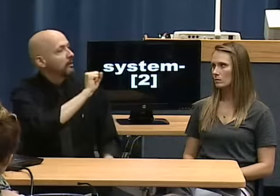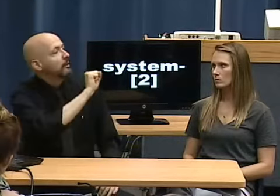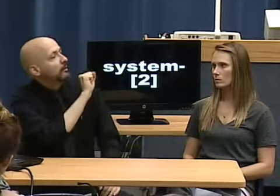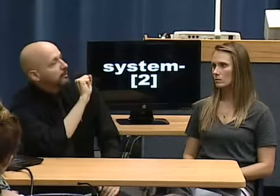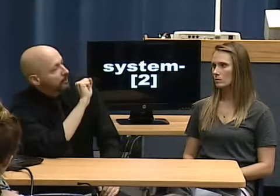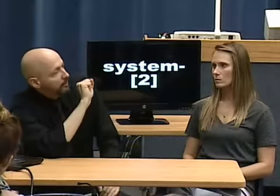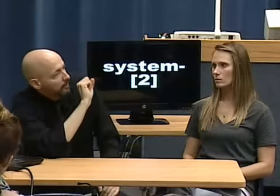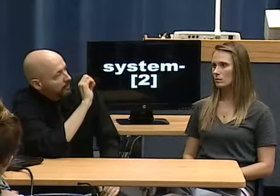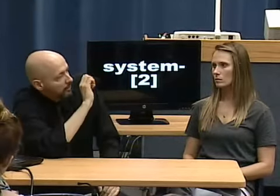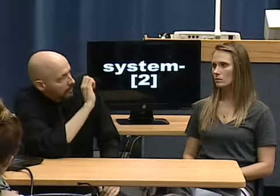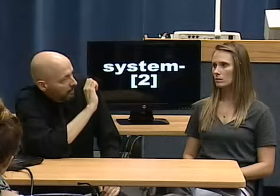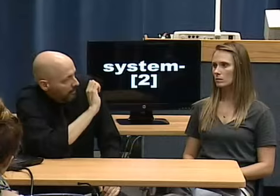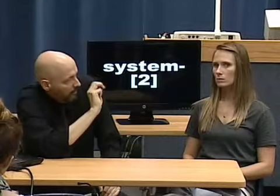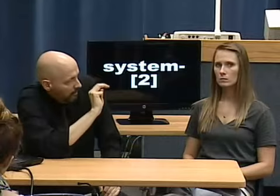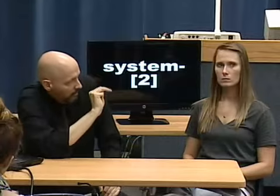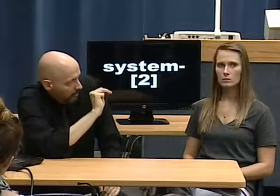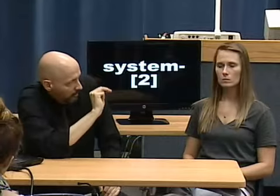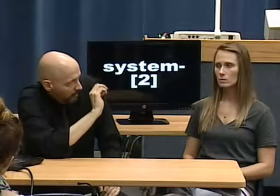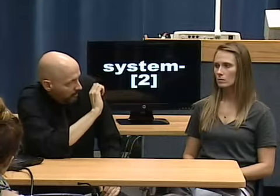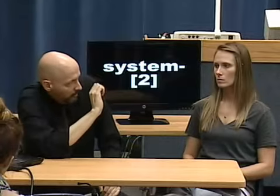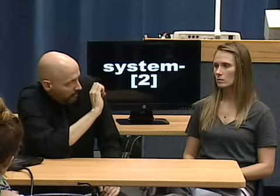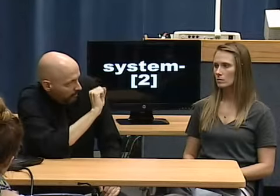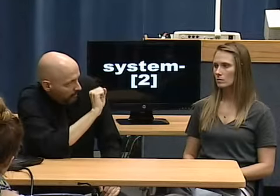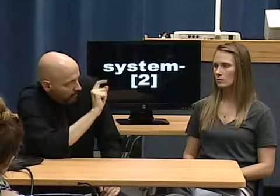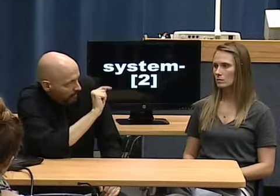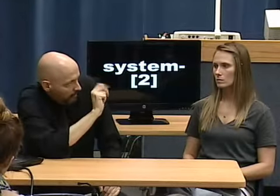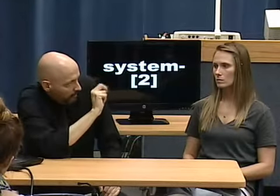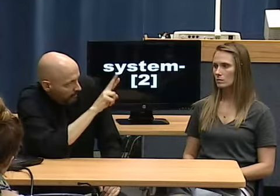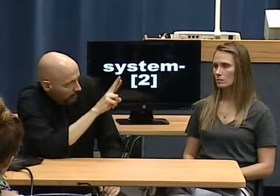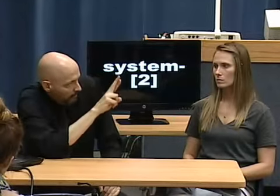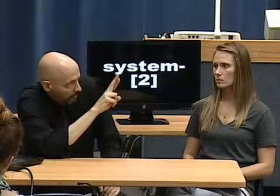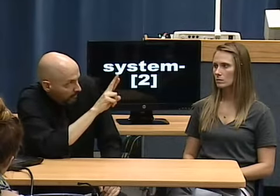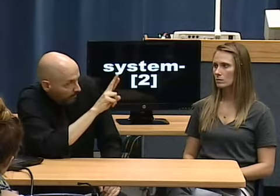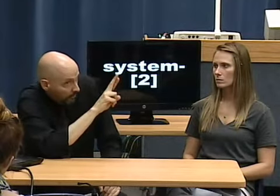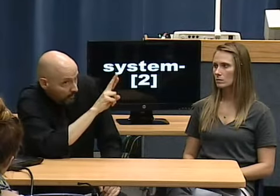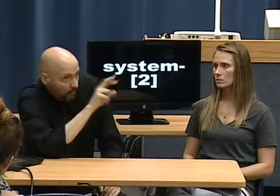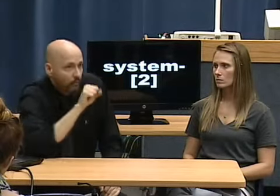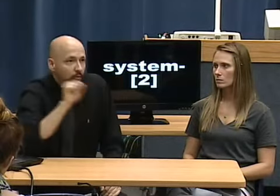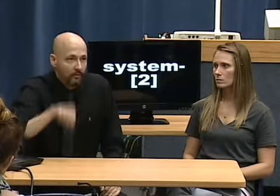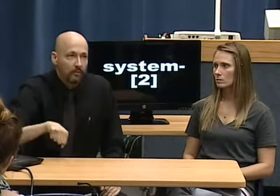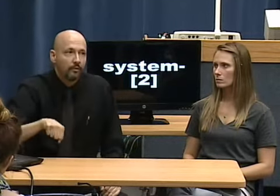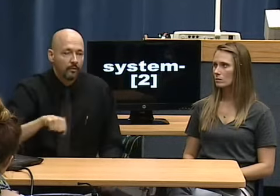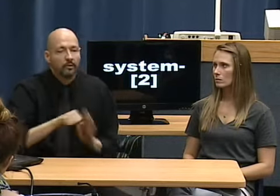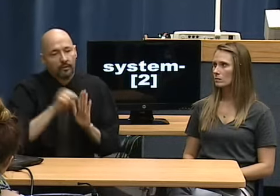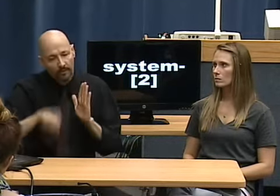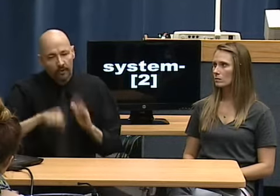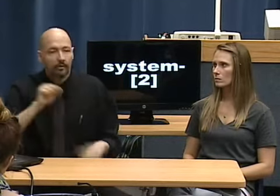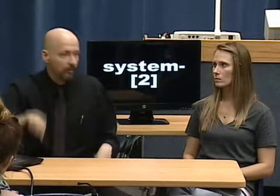S-E-M-E-S-T-E-R Semester.